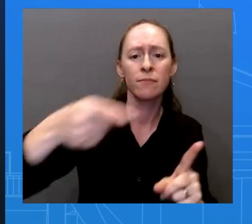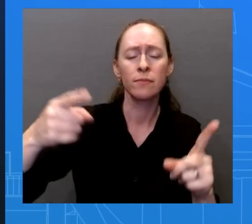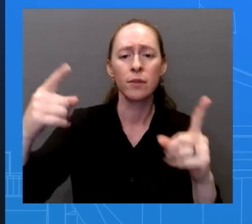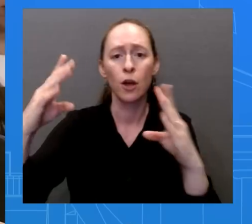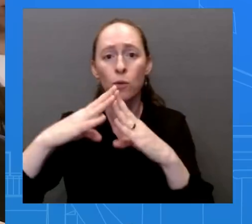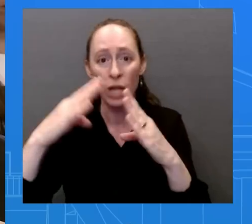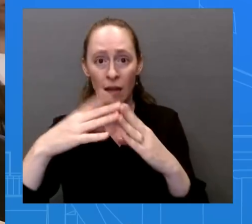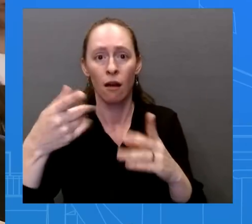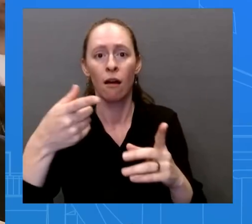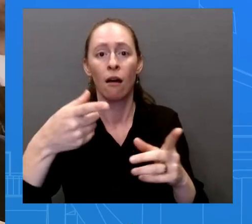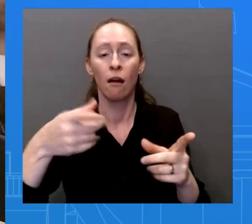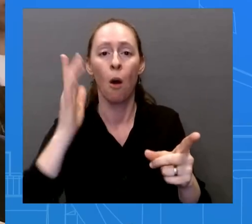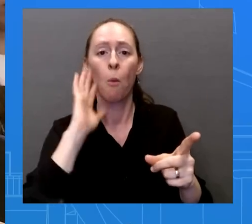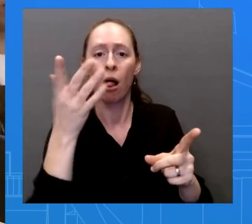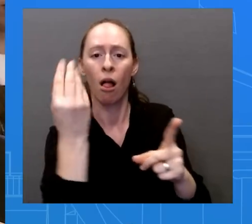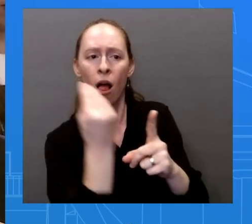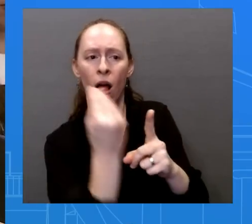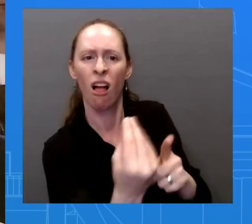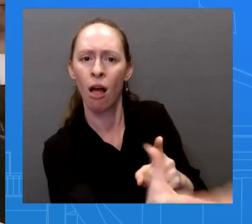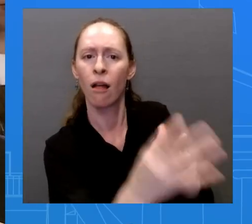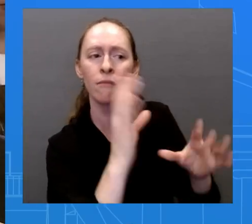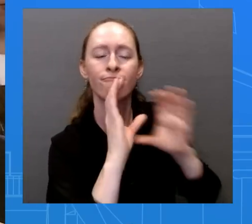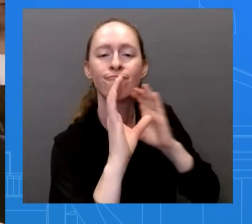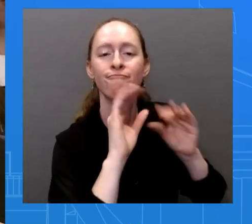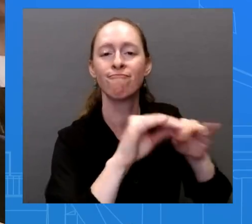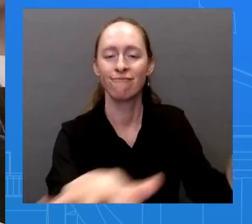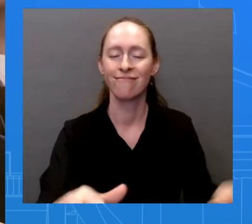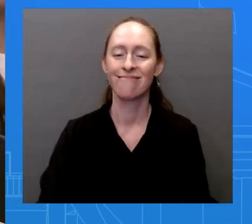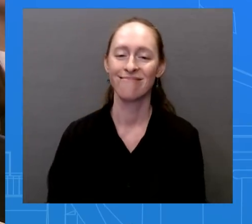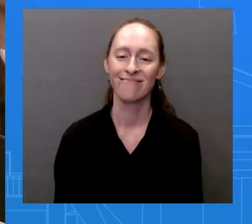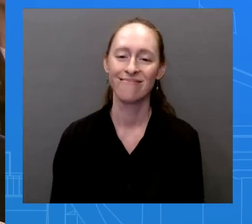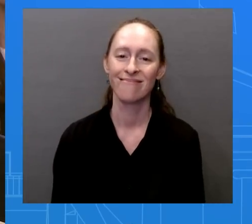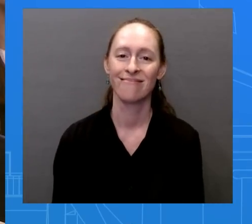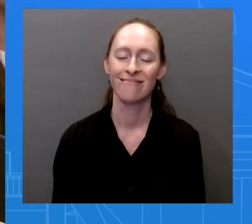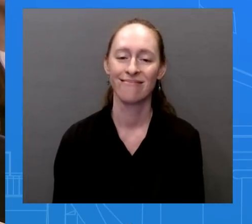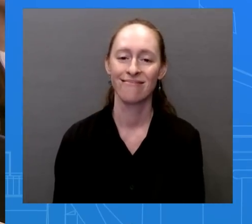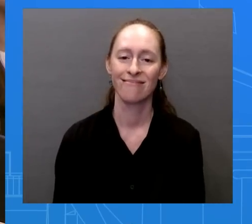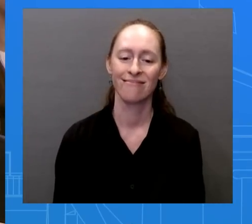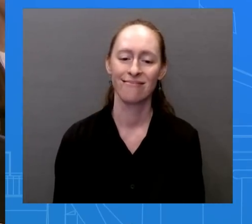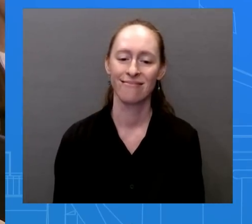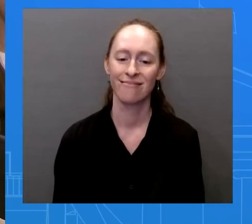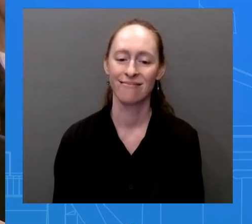for the booster shots, is there a community or communities -- are there communities